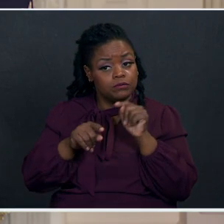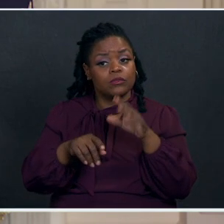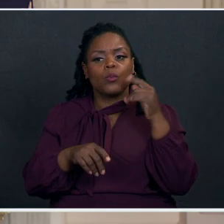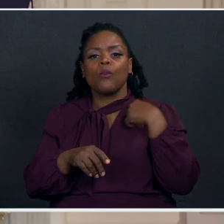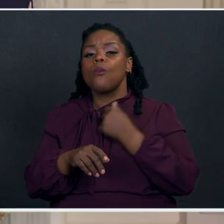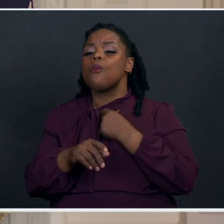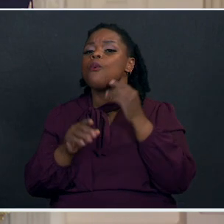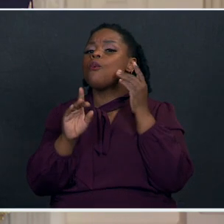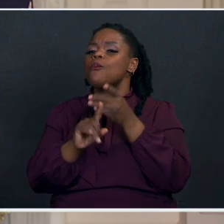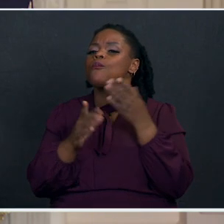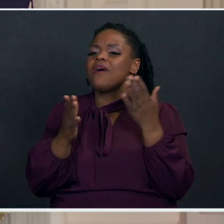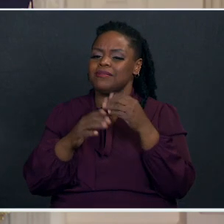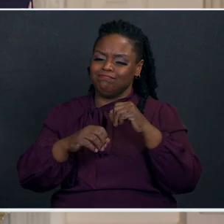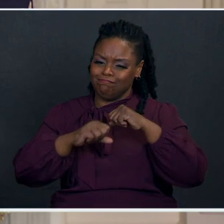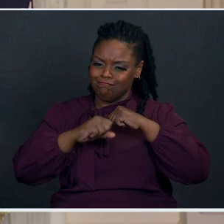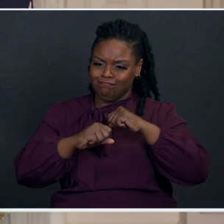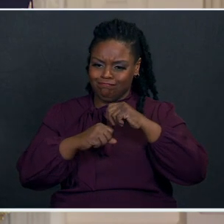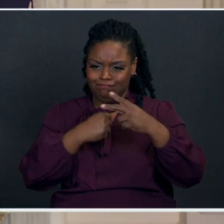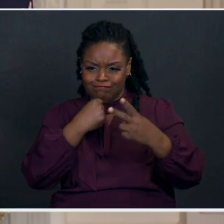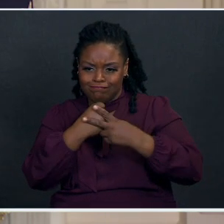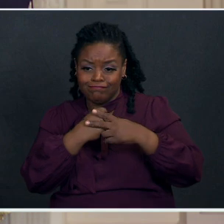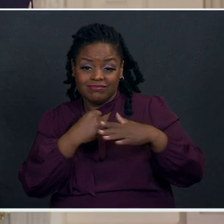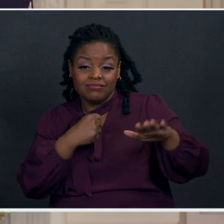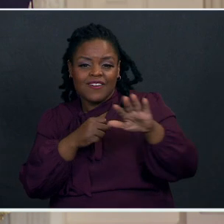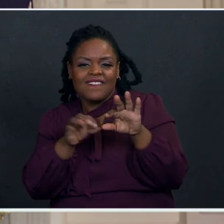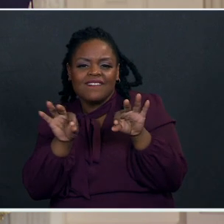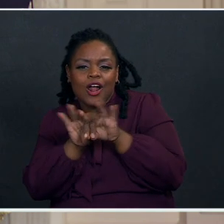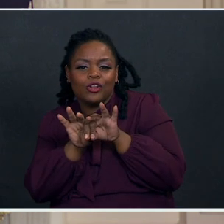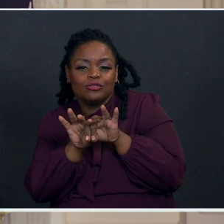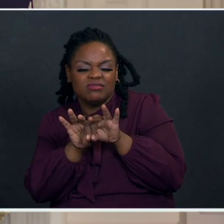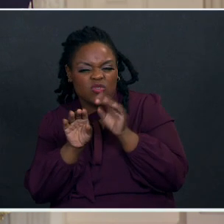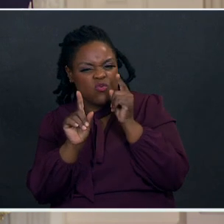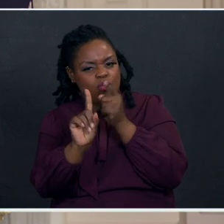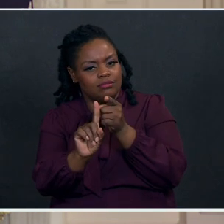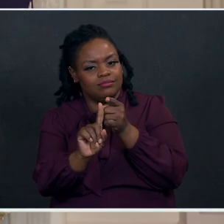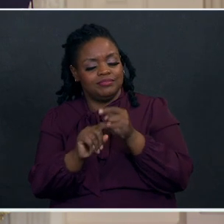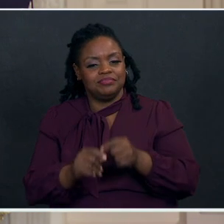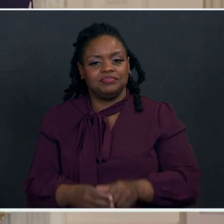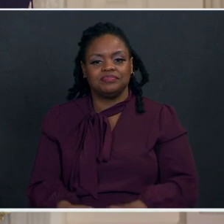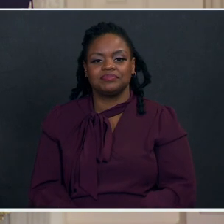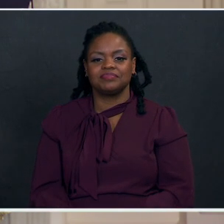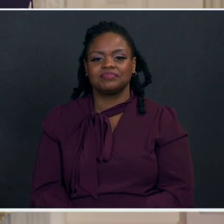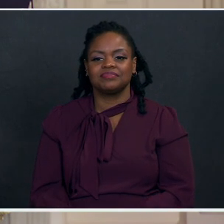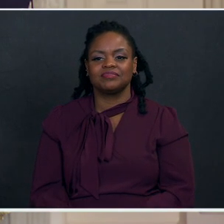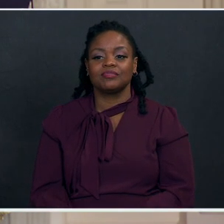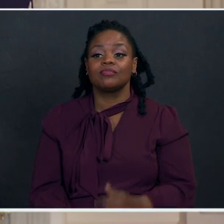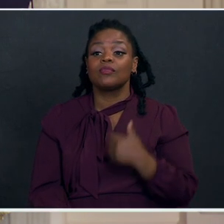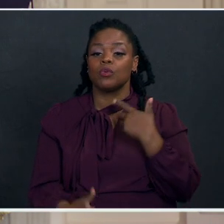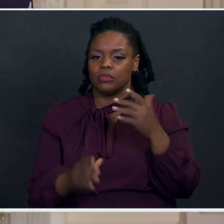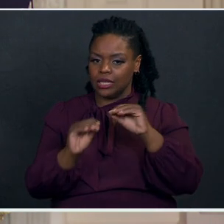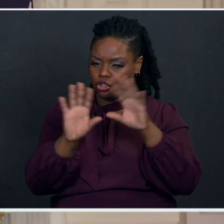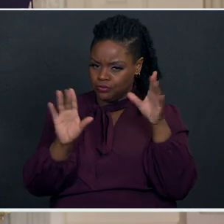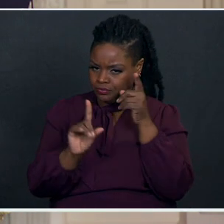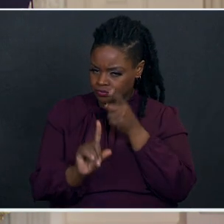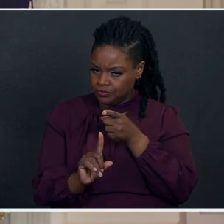the full value that they provide for us for future generations. Let me be clear, and I know this always comes up: